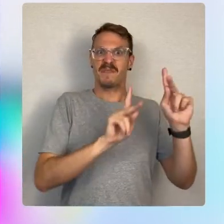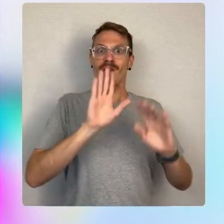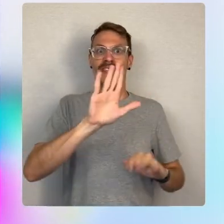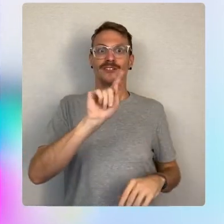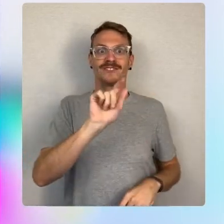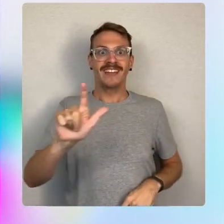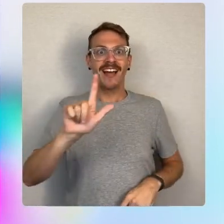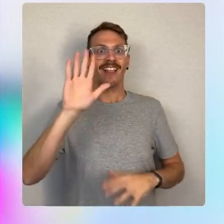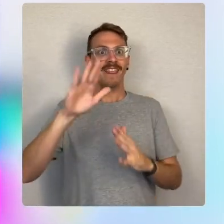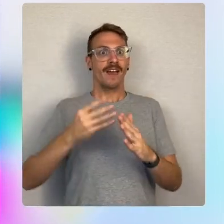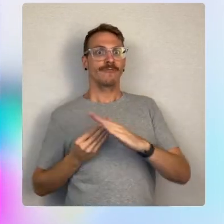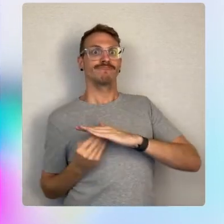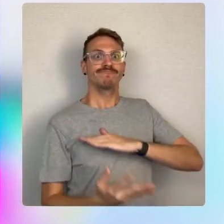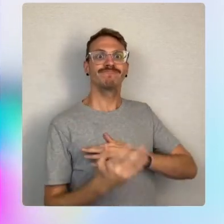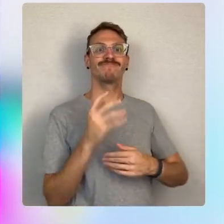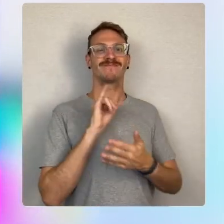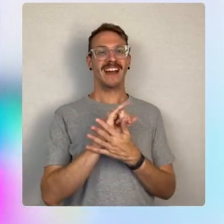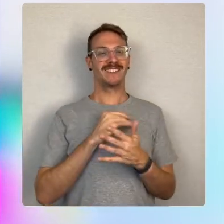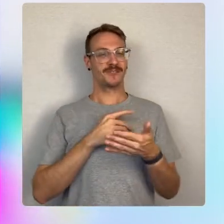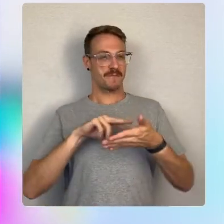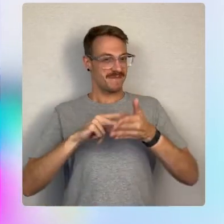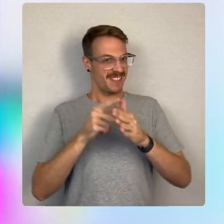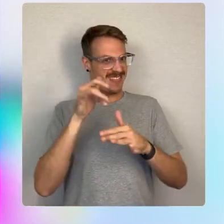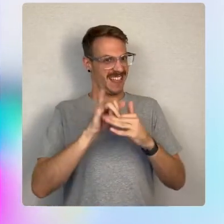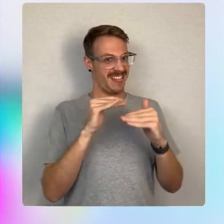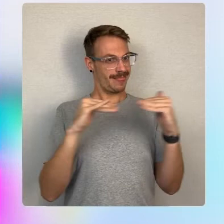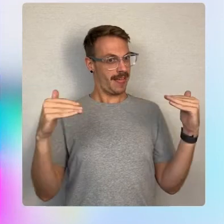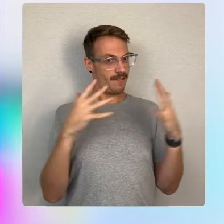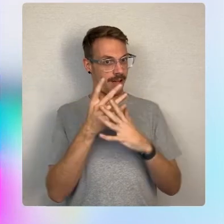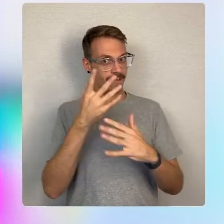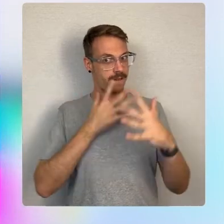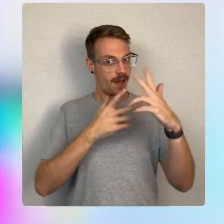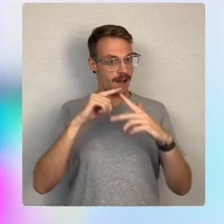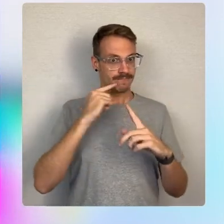so getting that level of interaction is difficult building your own system.